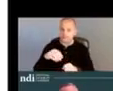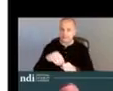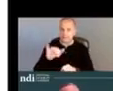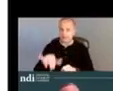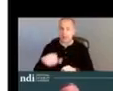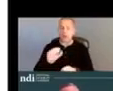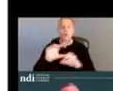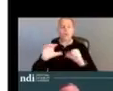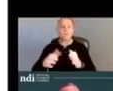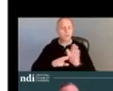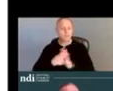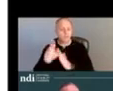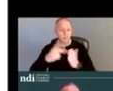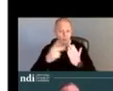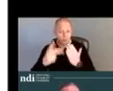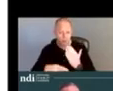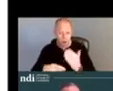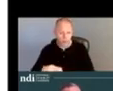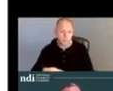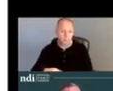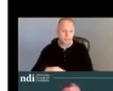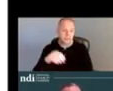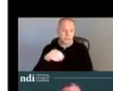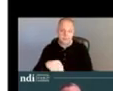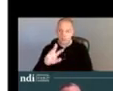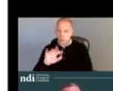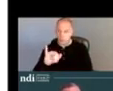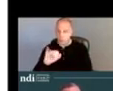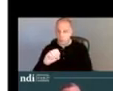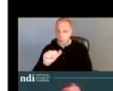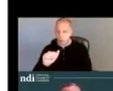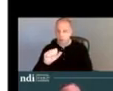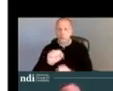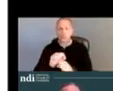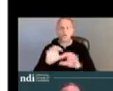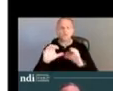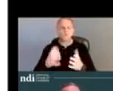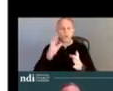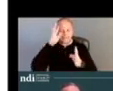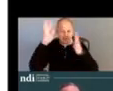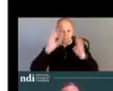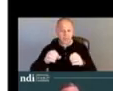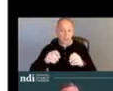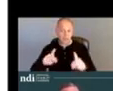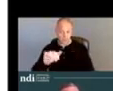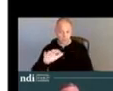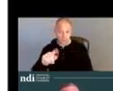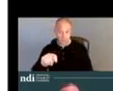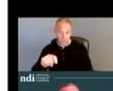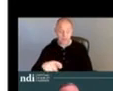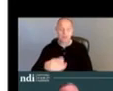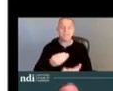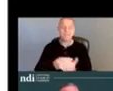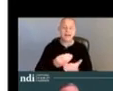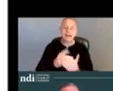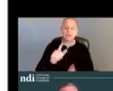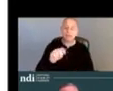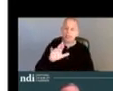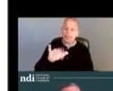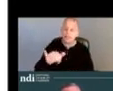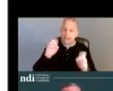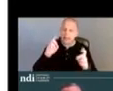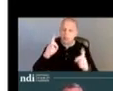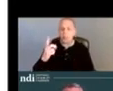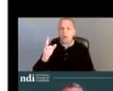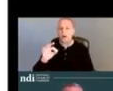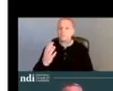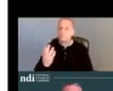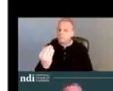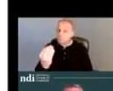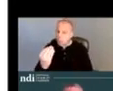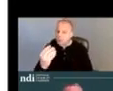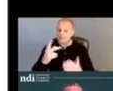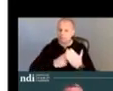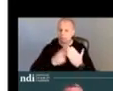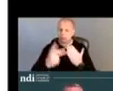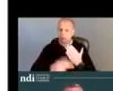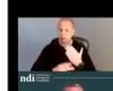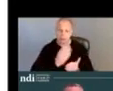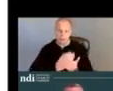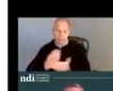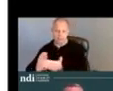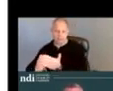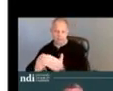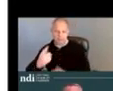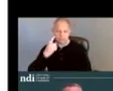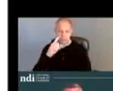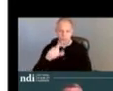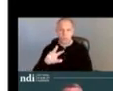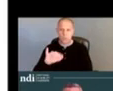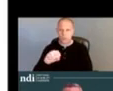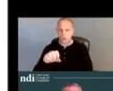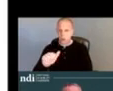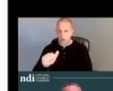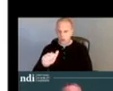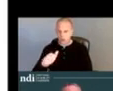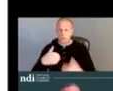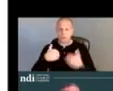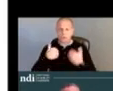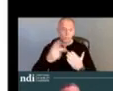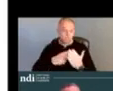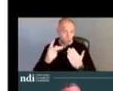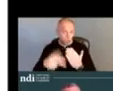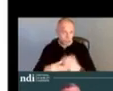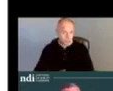programs, it is within WIOA. For